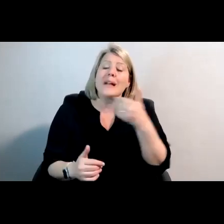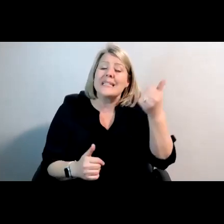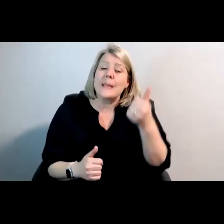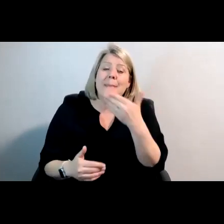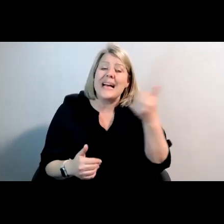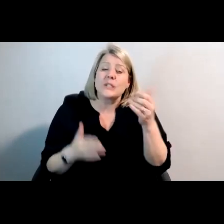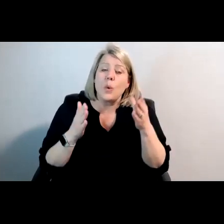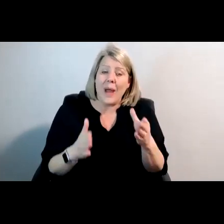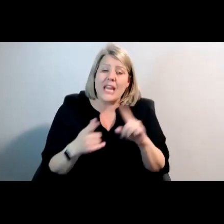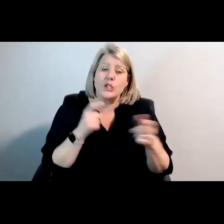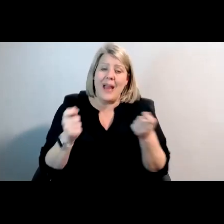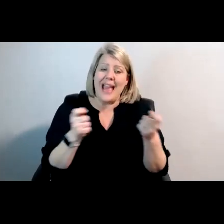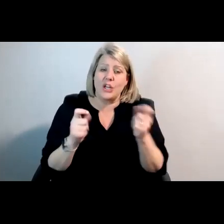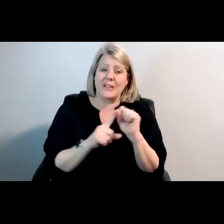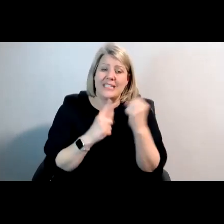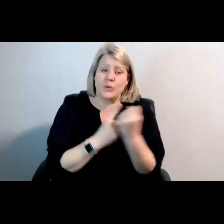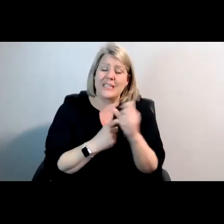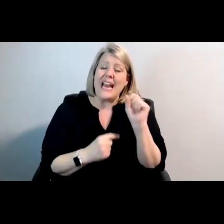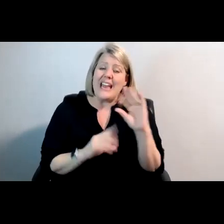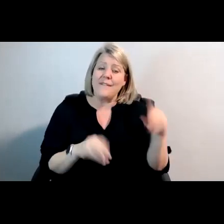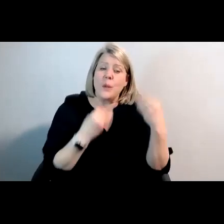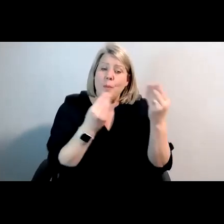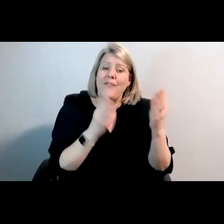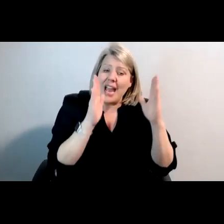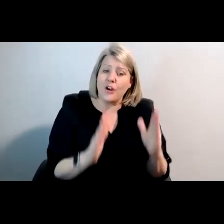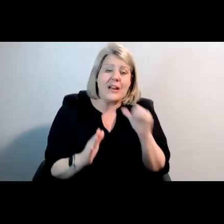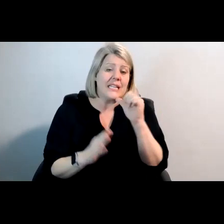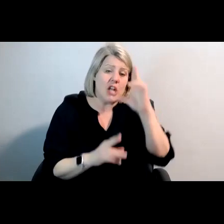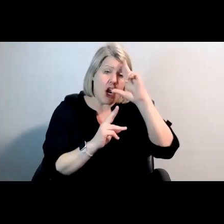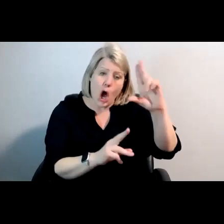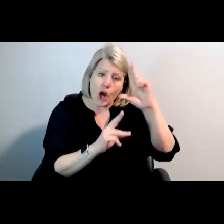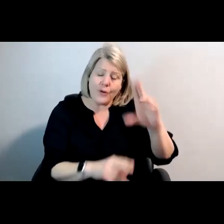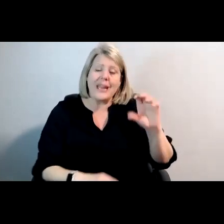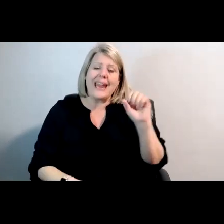where a provider is not honoring an SDM agreement for an individual?